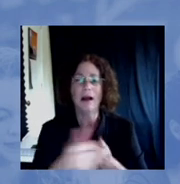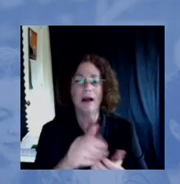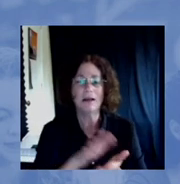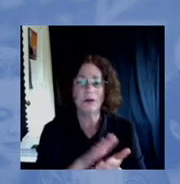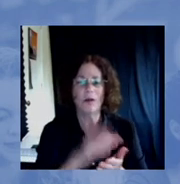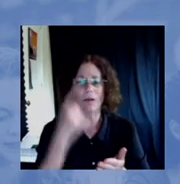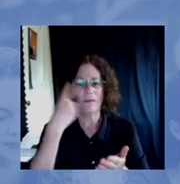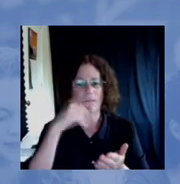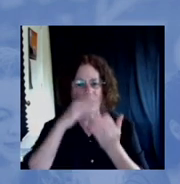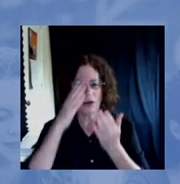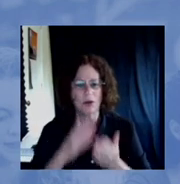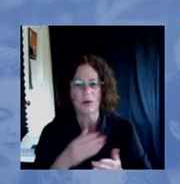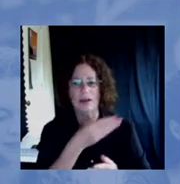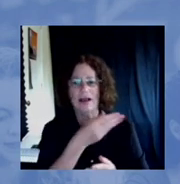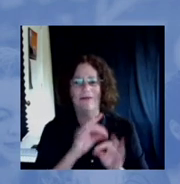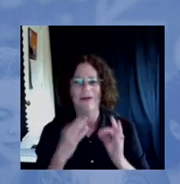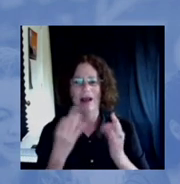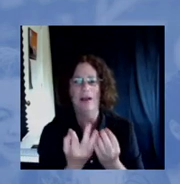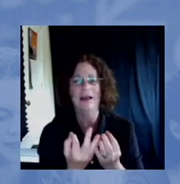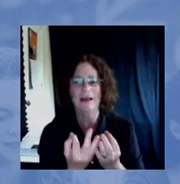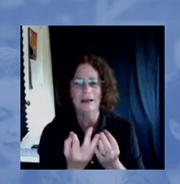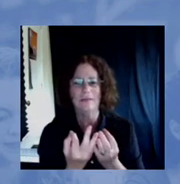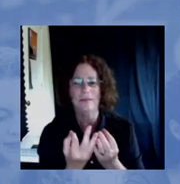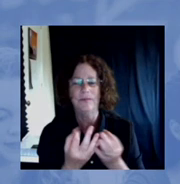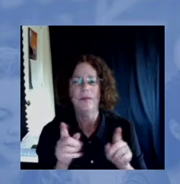AS THEIR FAMILIES. WE HAVE ALSO ADVOCATED FOR AND ASSISTED IN